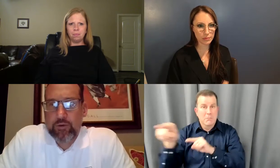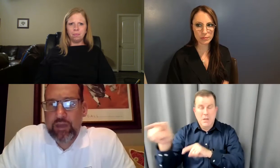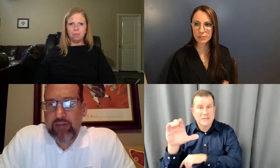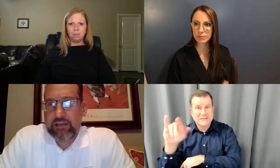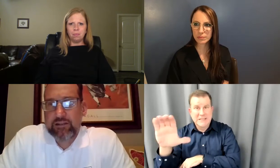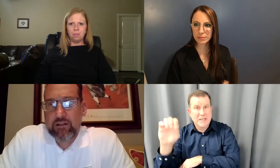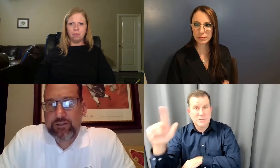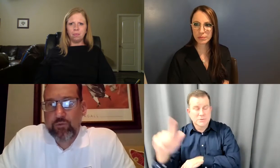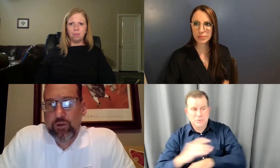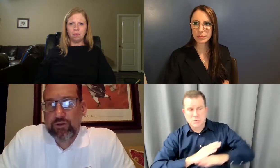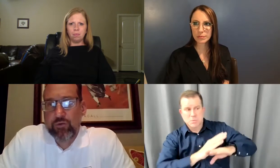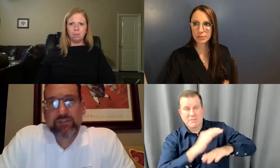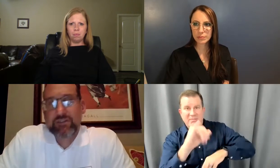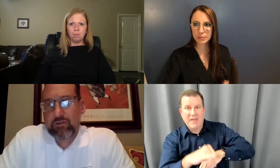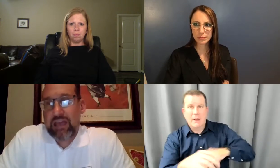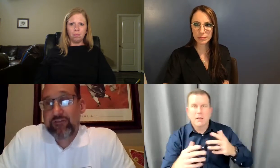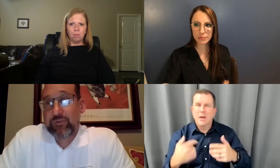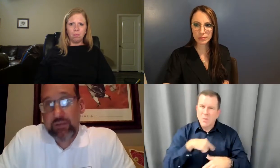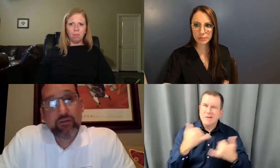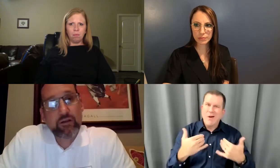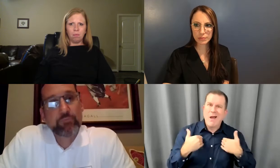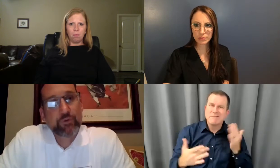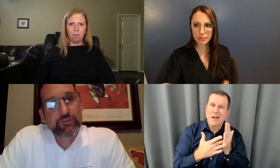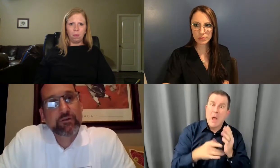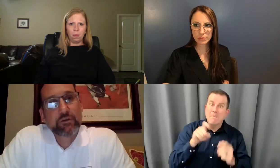that we have technology to where you don't necessarily have to be there in person.